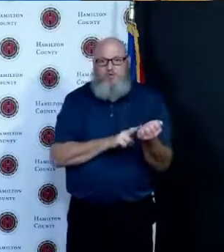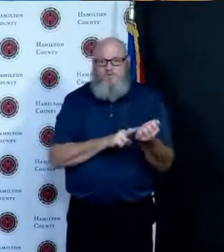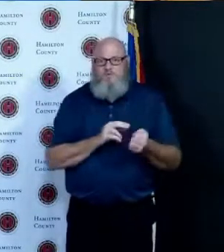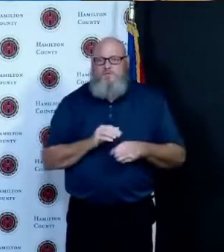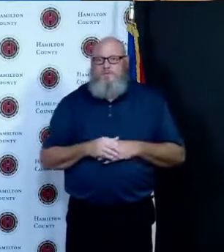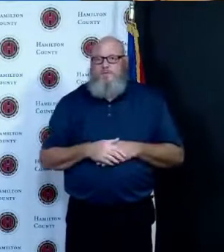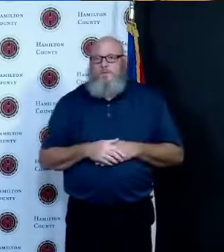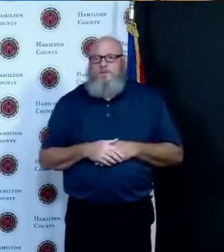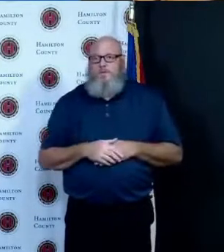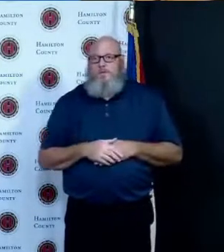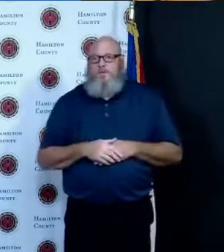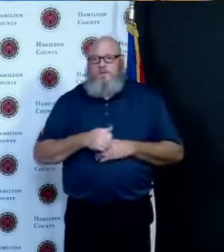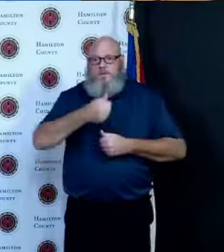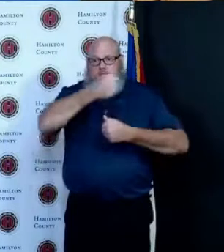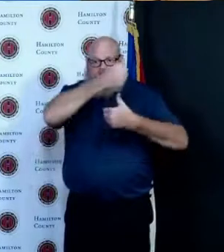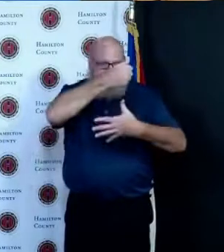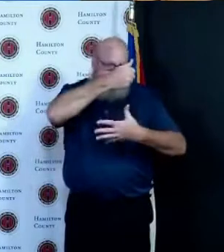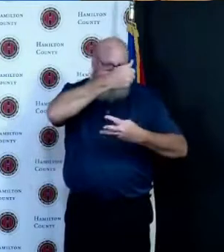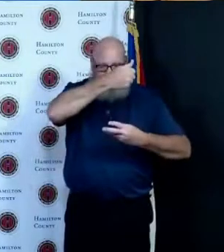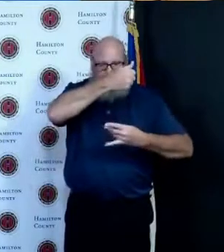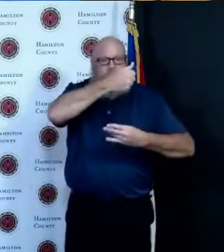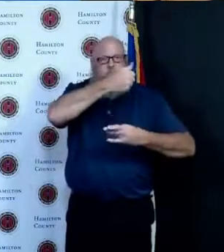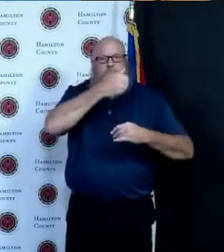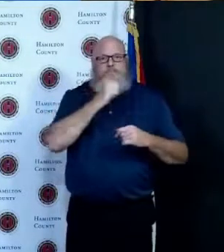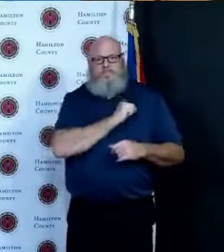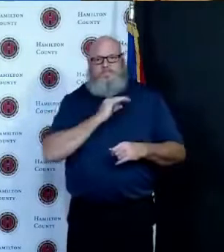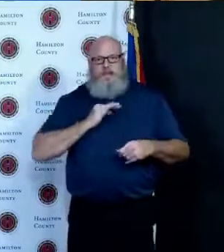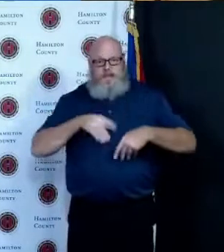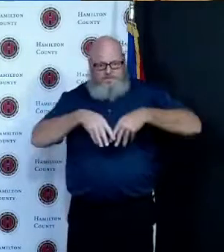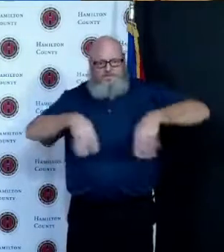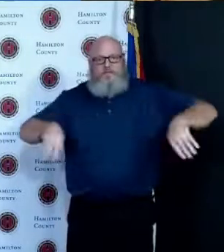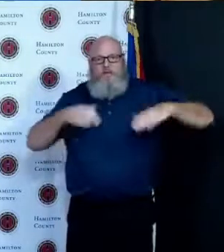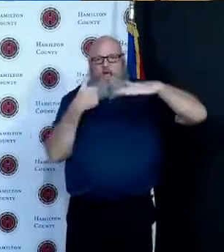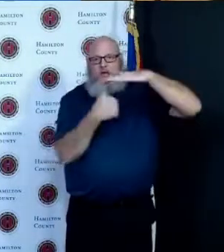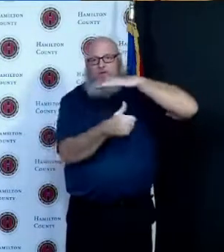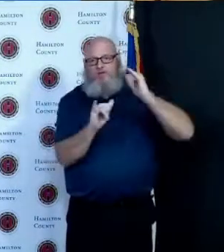model in that way it gives me some flexibility I don't want to purchase a bunch or hire a bunch